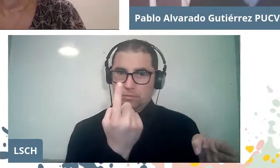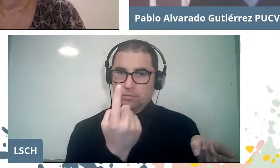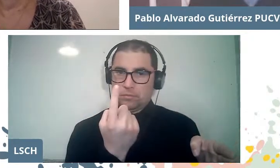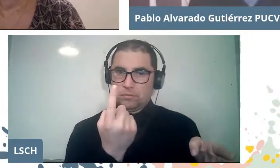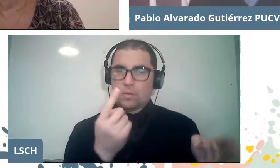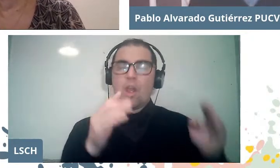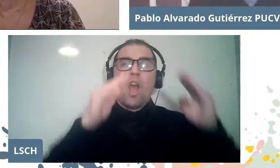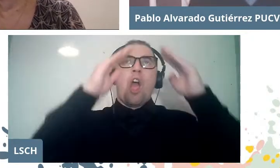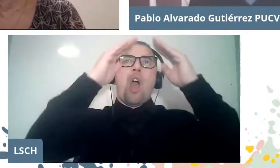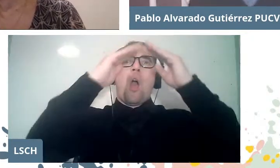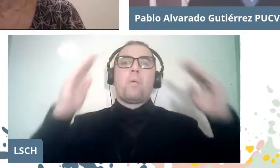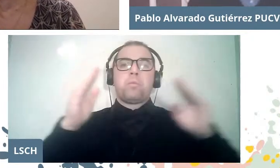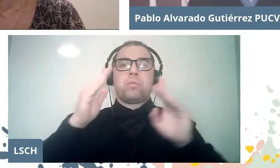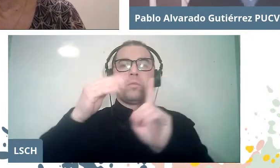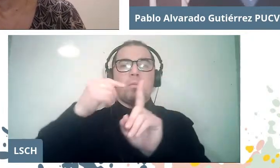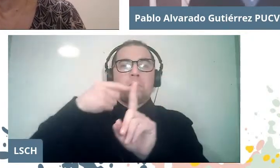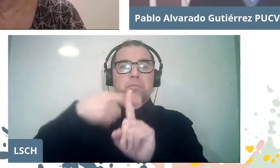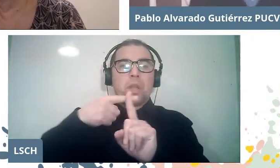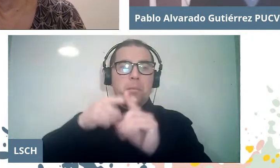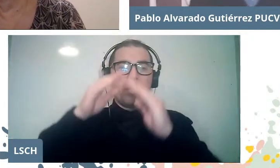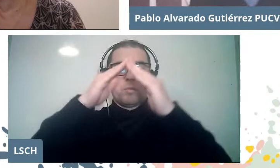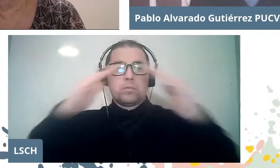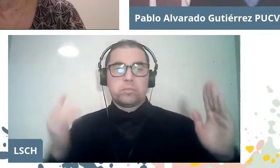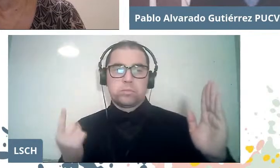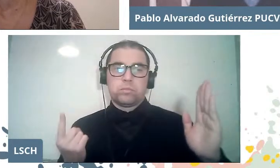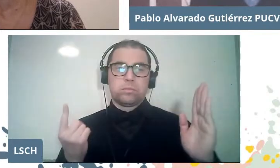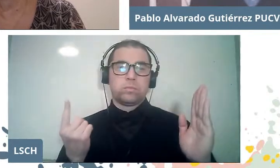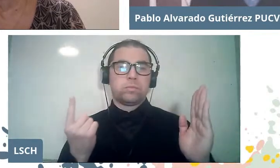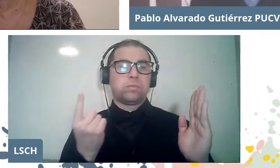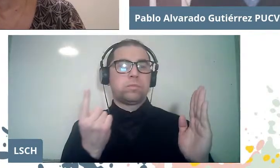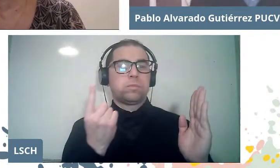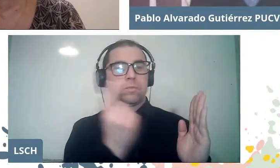So there are many things that are lost, and the concept of time,